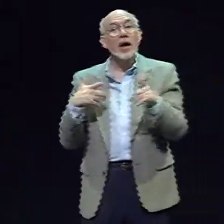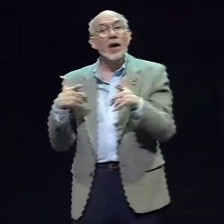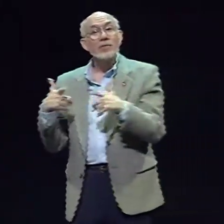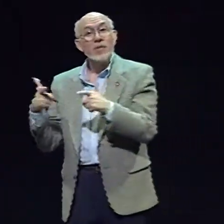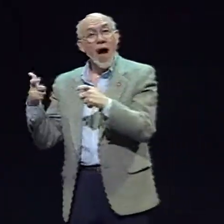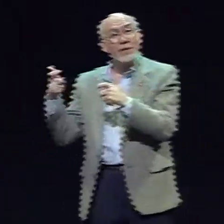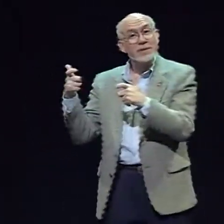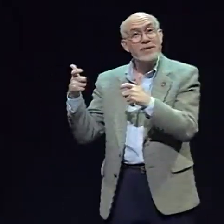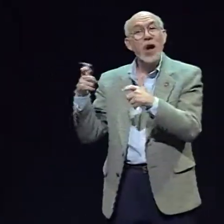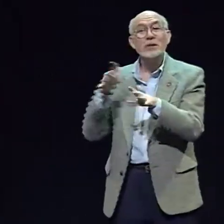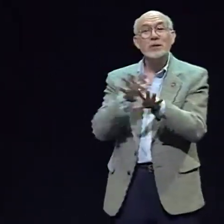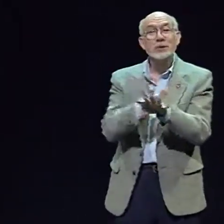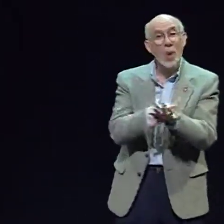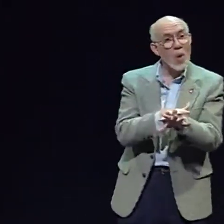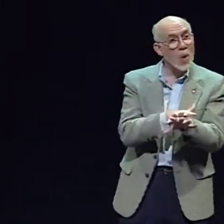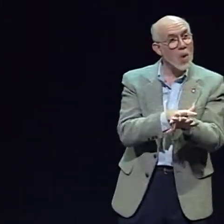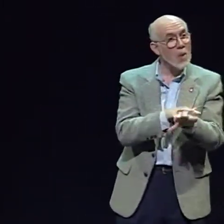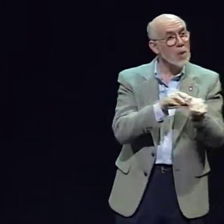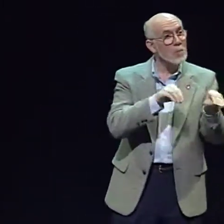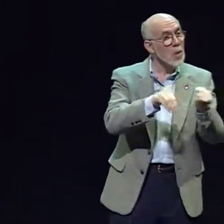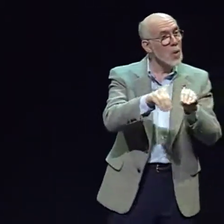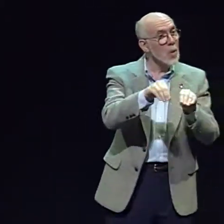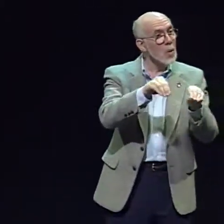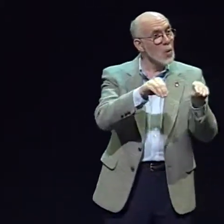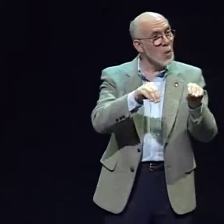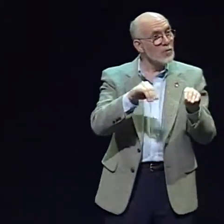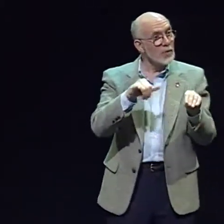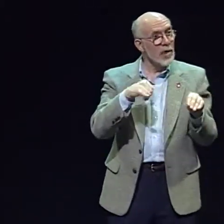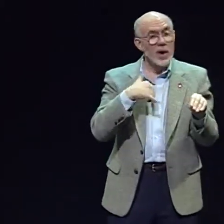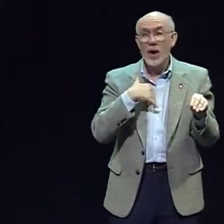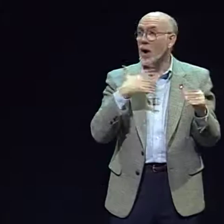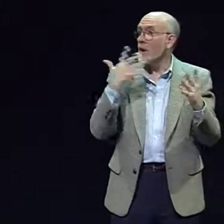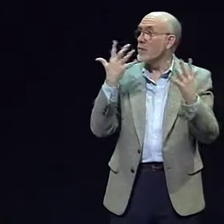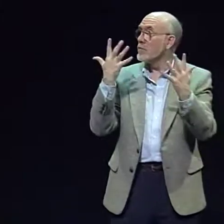AND THEN, FIFTHLY, TEMPO.